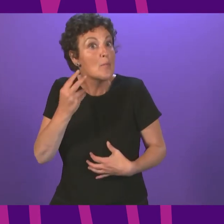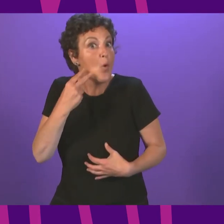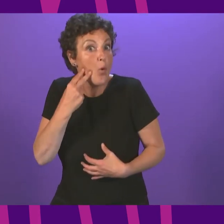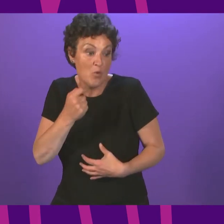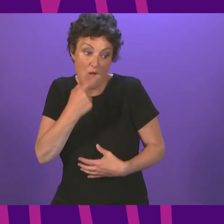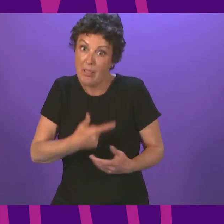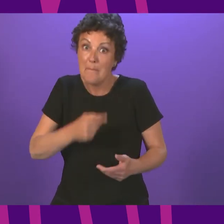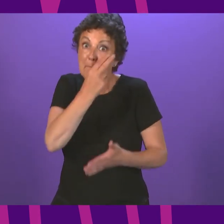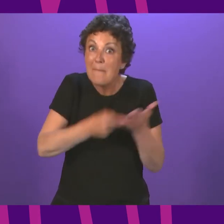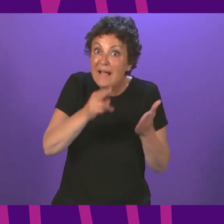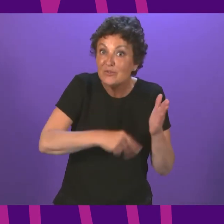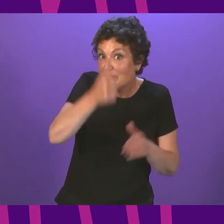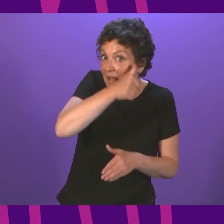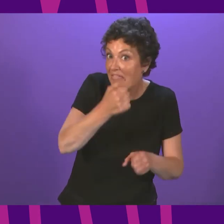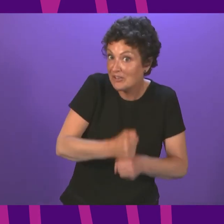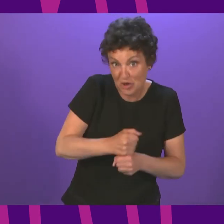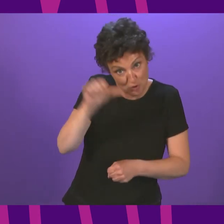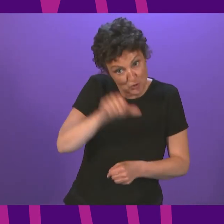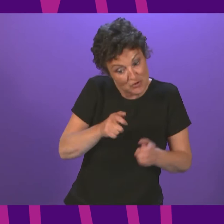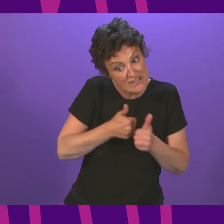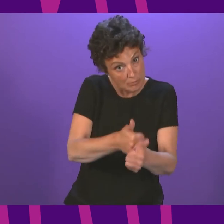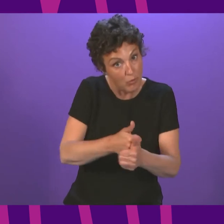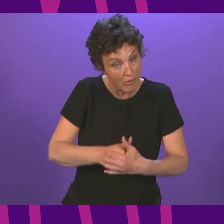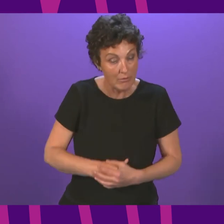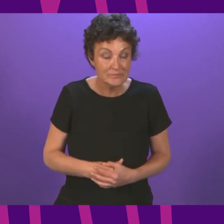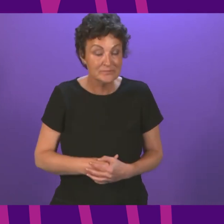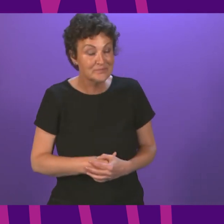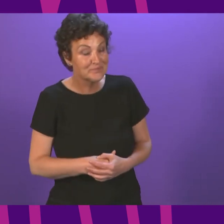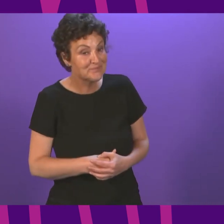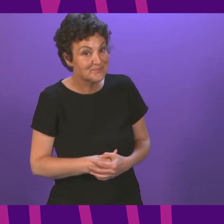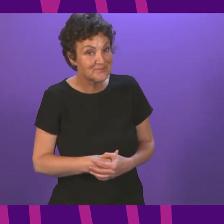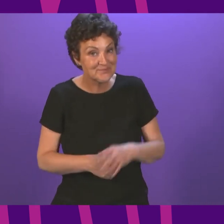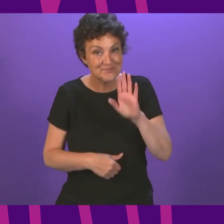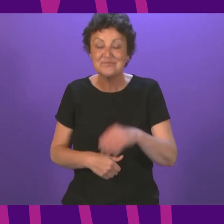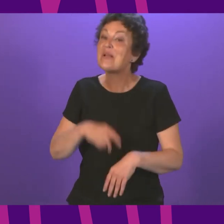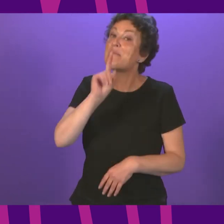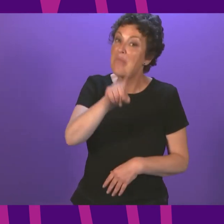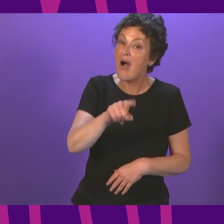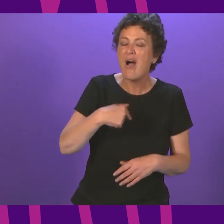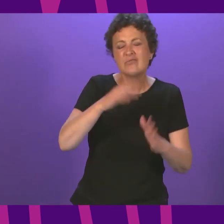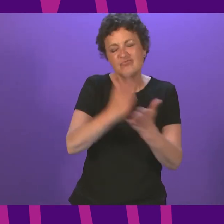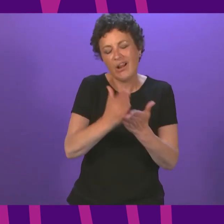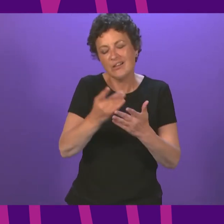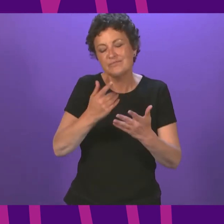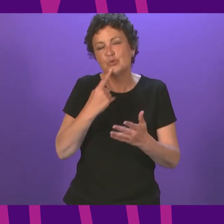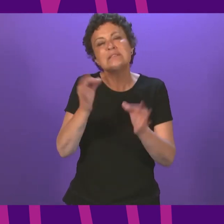In summation, my point is that, instead of allocating funds on an ad hoc basis, we should